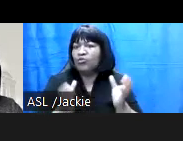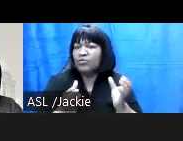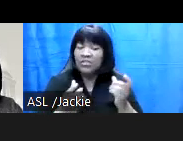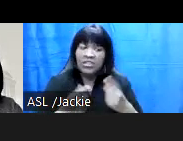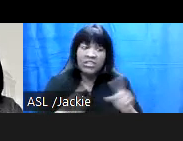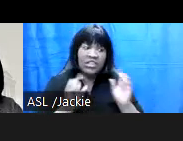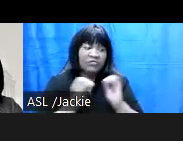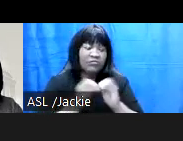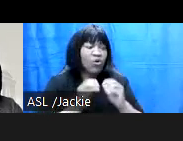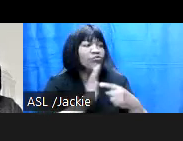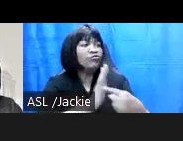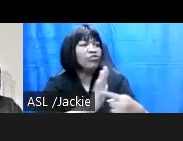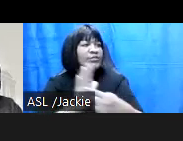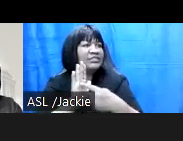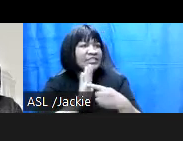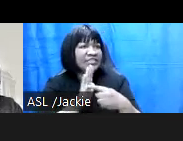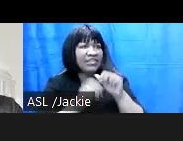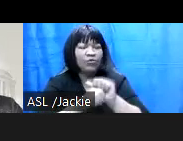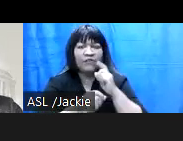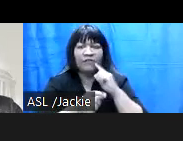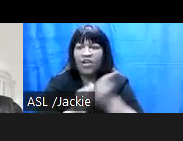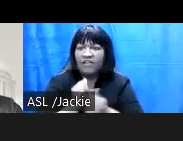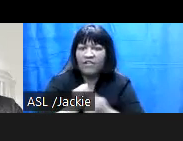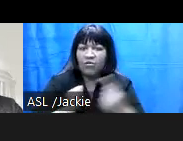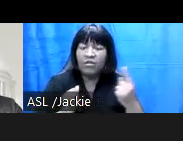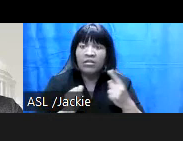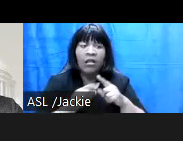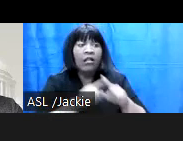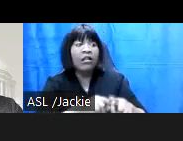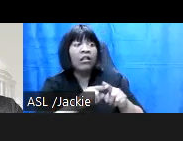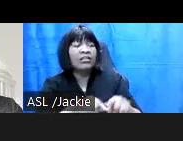representative government that works for everyone. Relying on the same group of individuals for